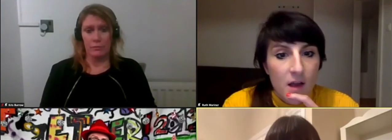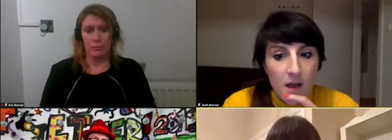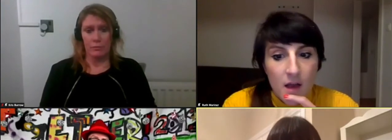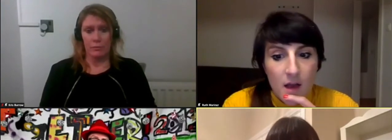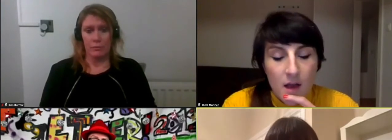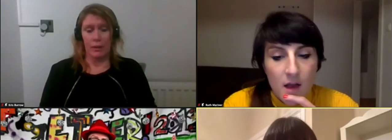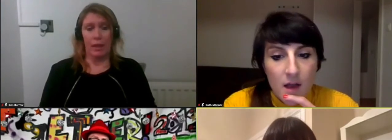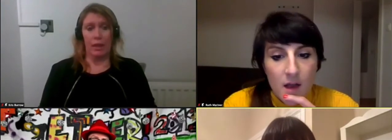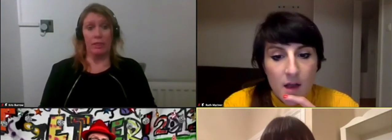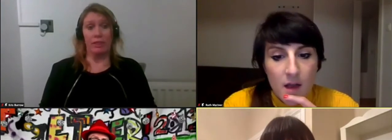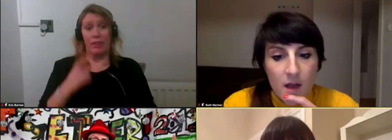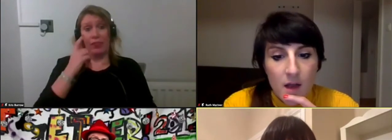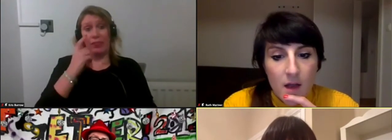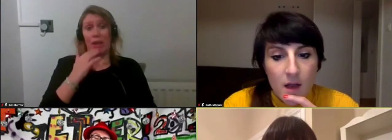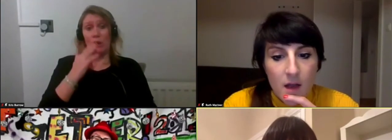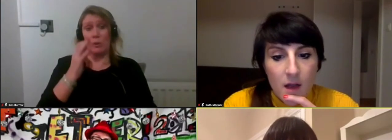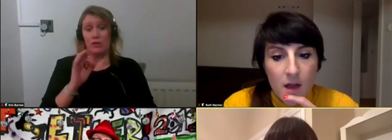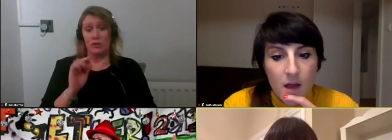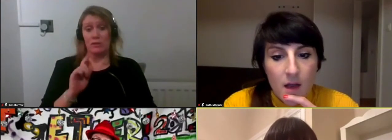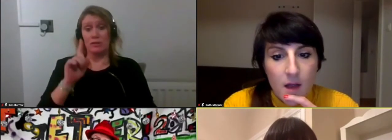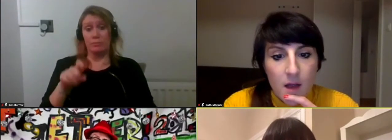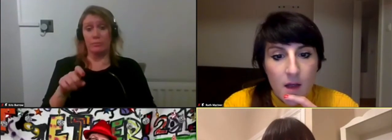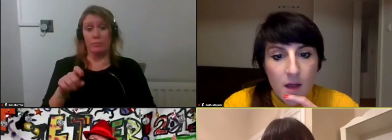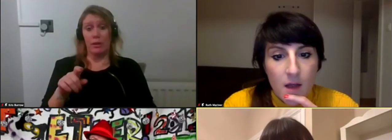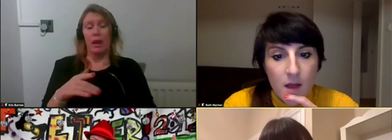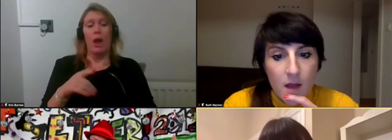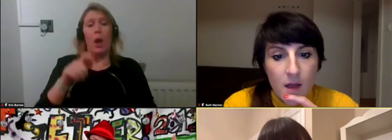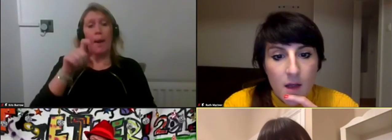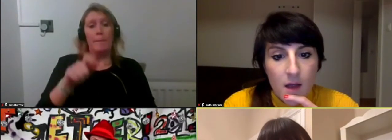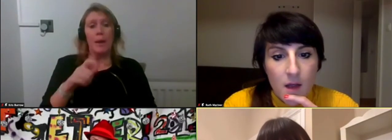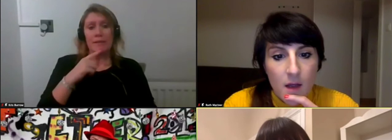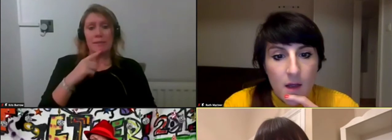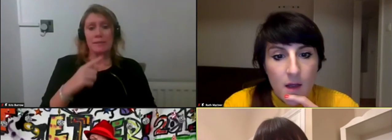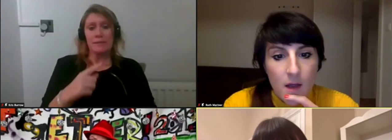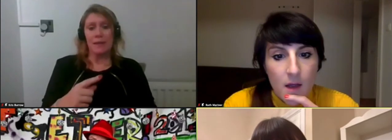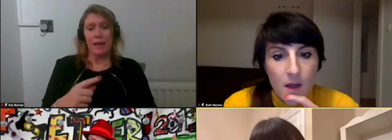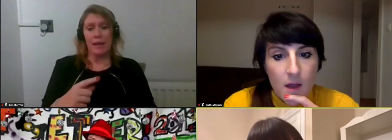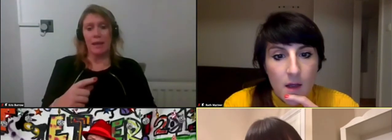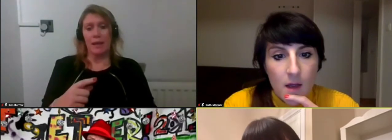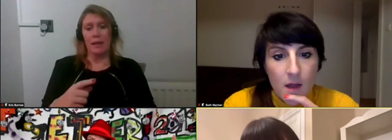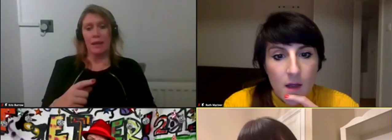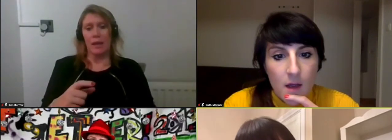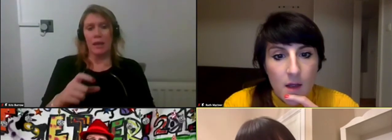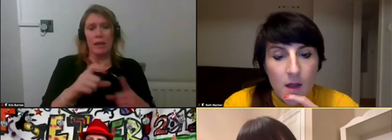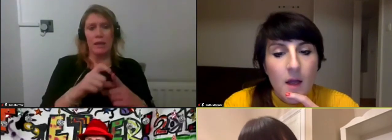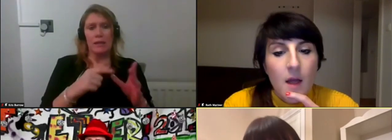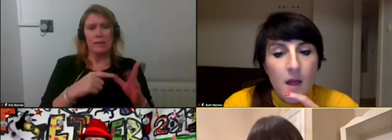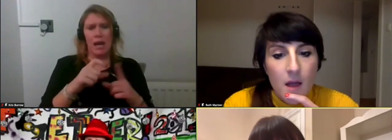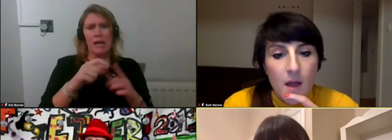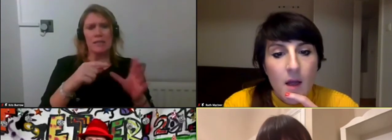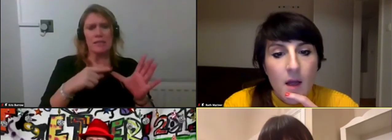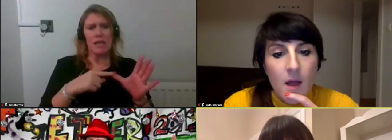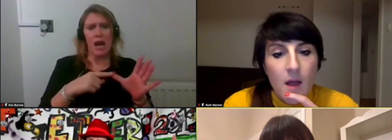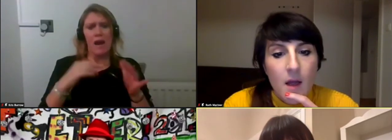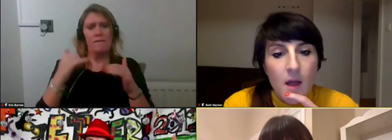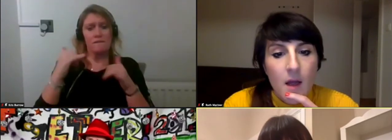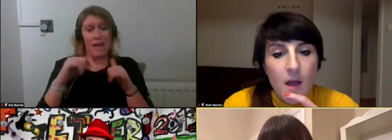popped up. Somebody is saying DaDafest is doing some good things in Liverpool at the moment.